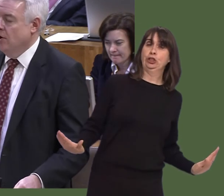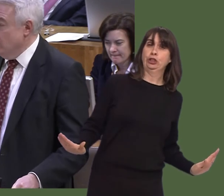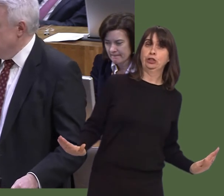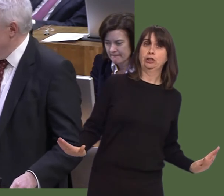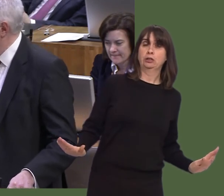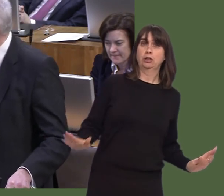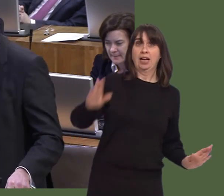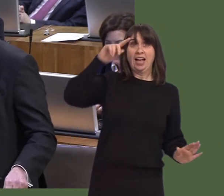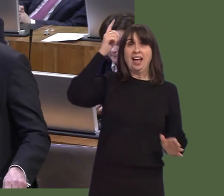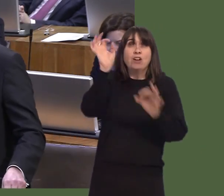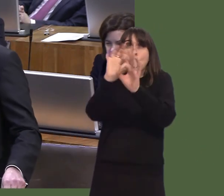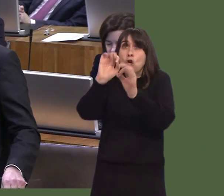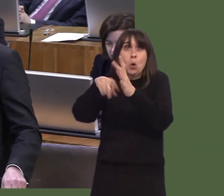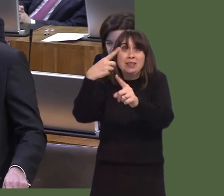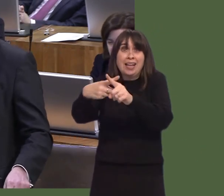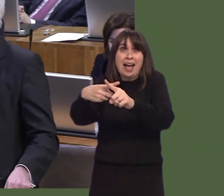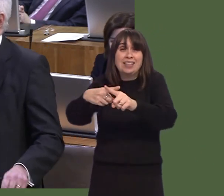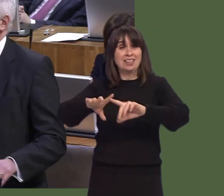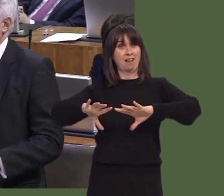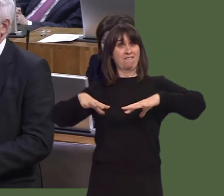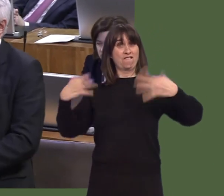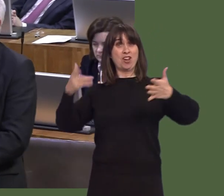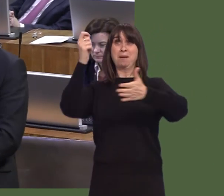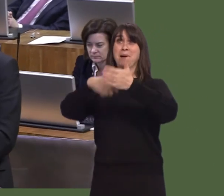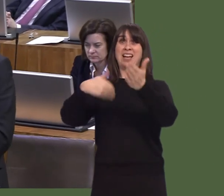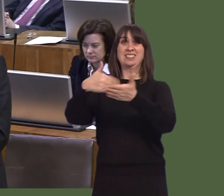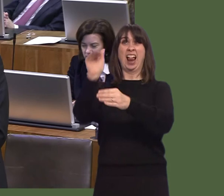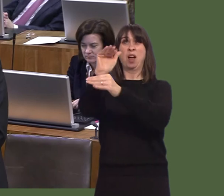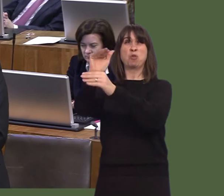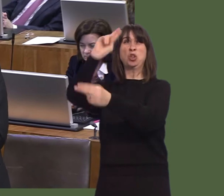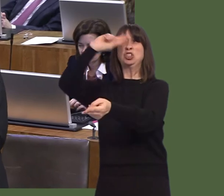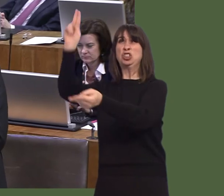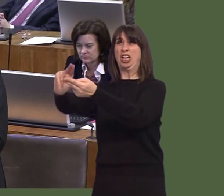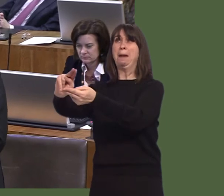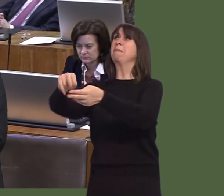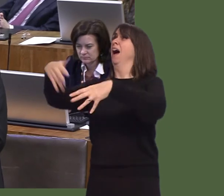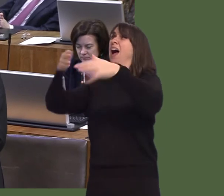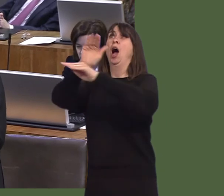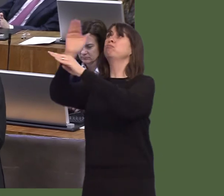In the days of the Troubles, minor roads were blown up by the British Army and there were crossing points at various main roads.